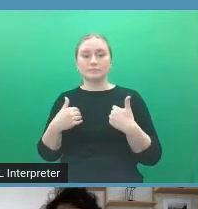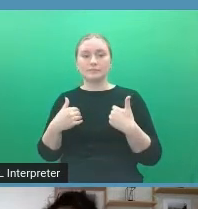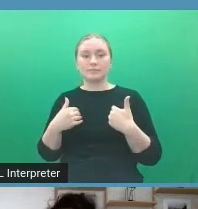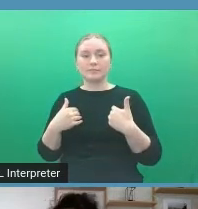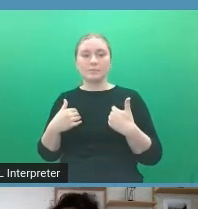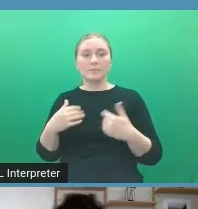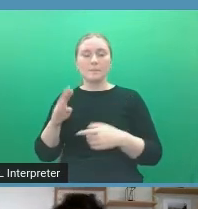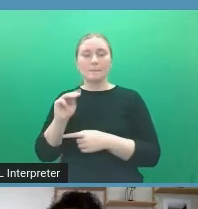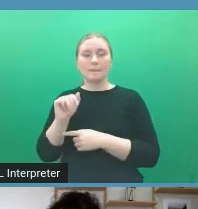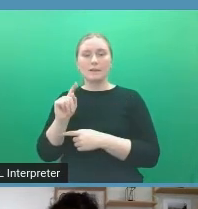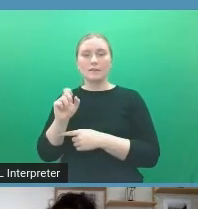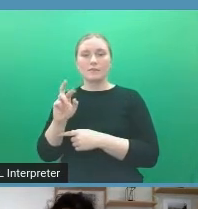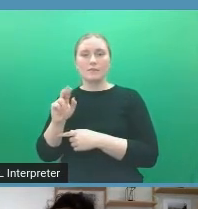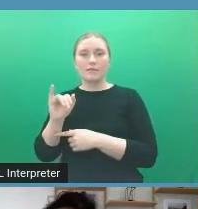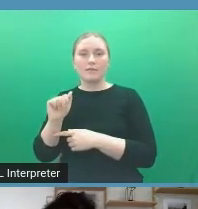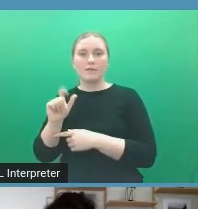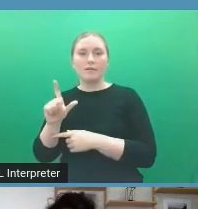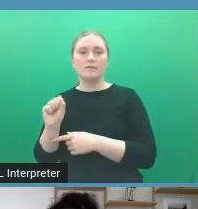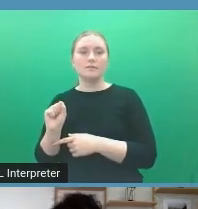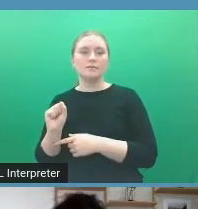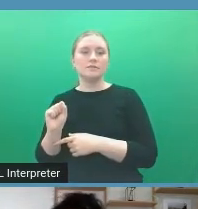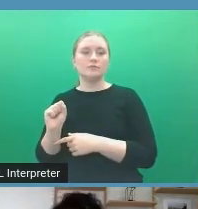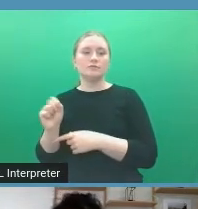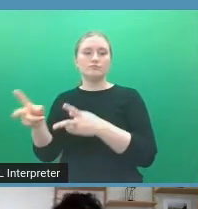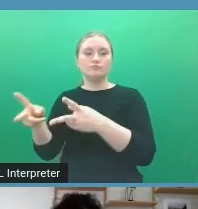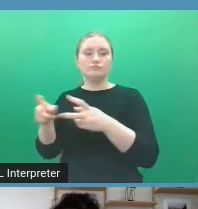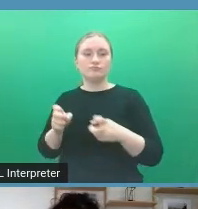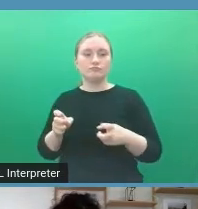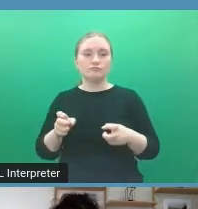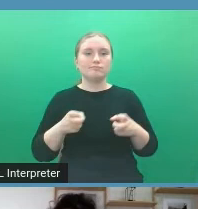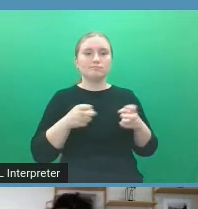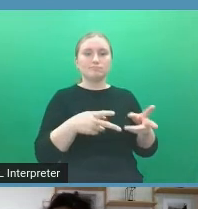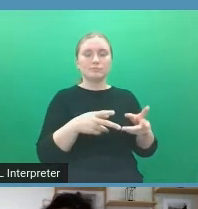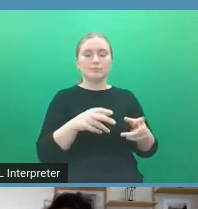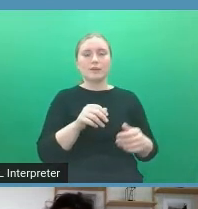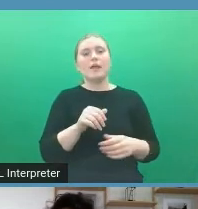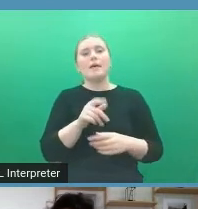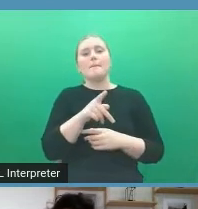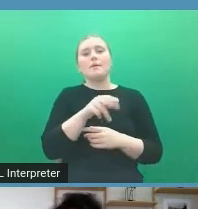this content for preservation, thinking about preservation and conservation, it's really